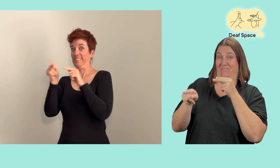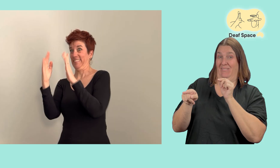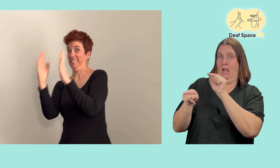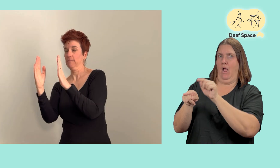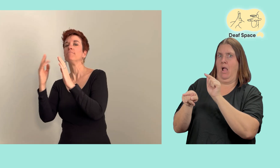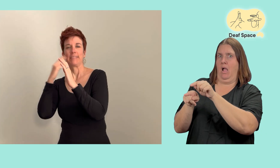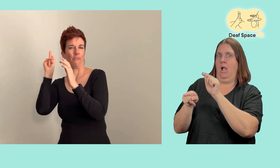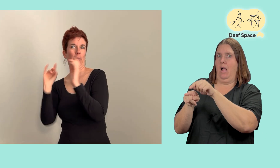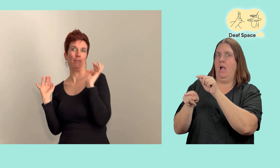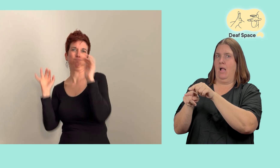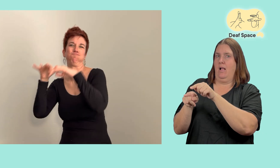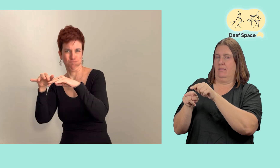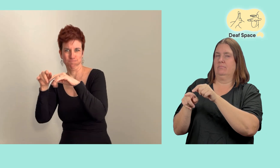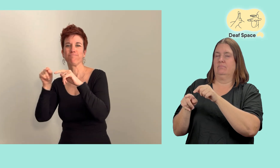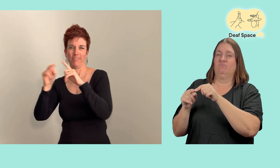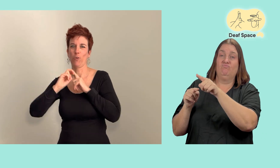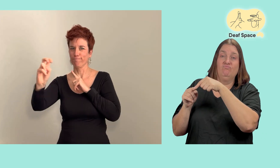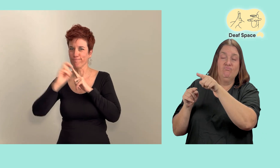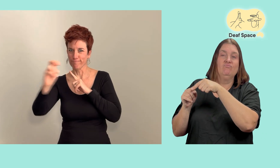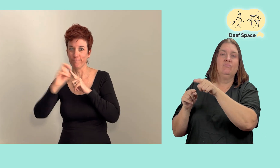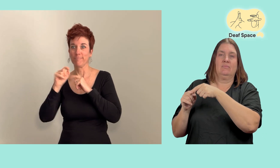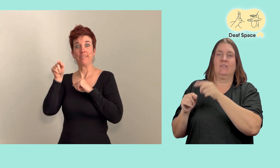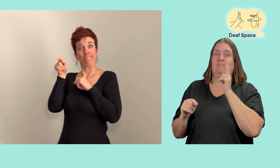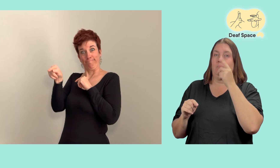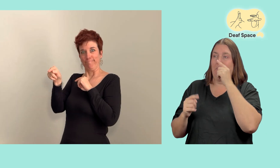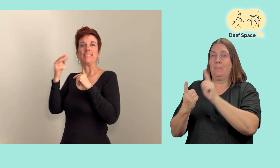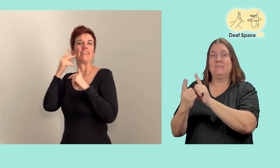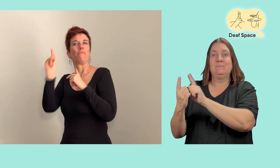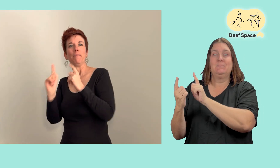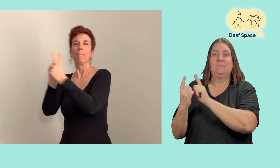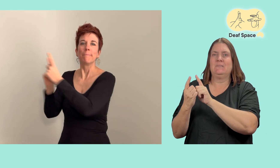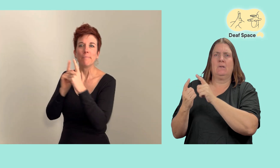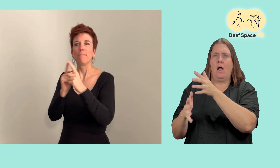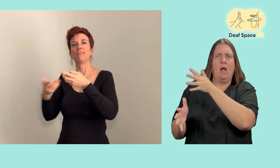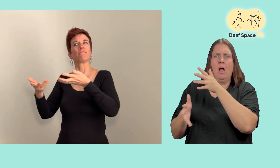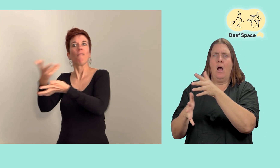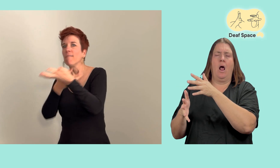It was in this section that Deaf people would sit for their daily commute and meet.